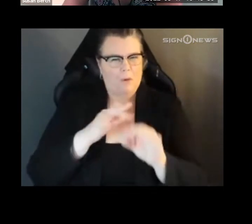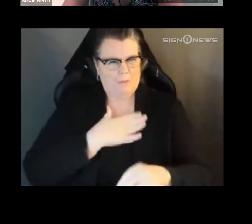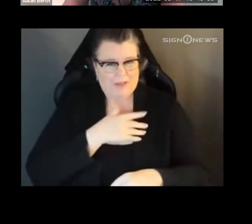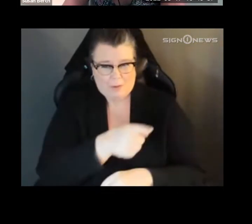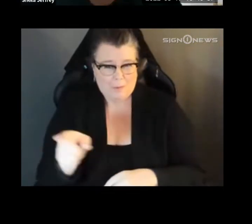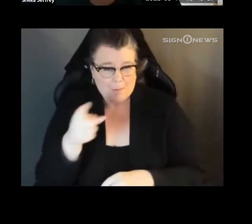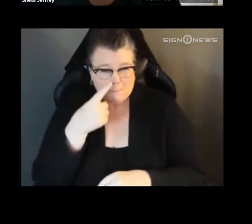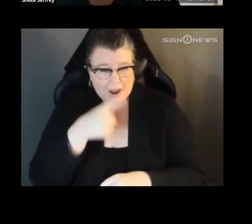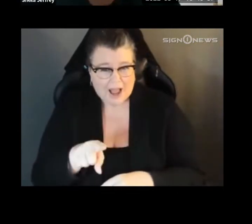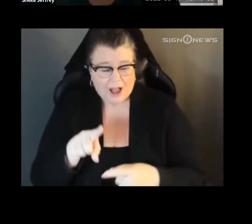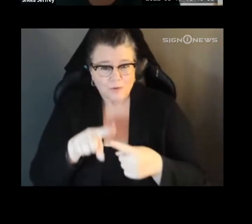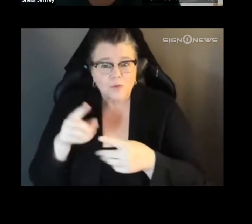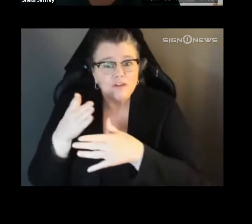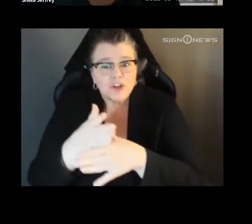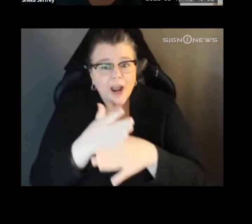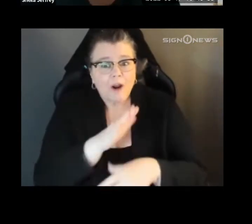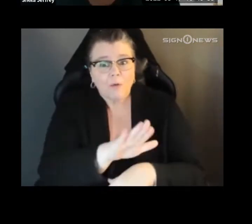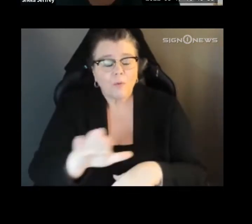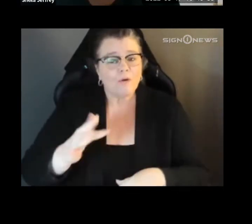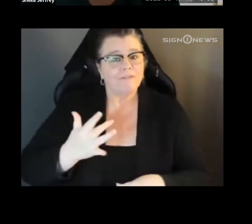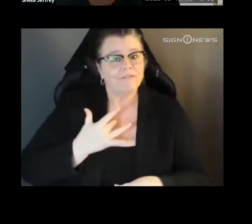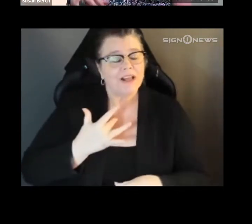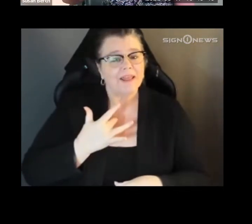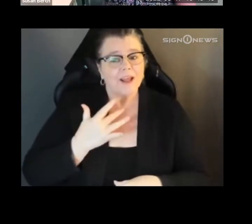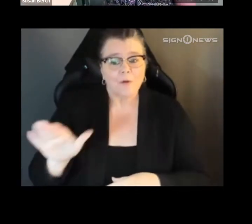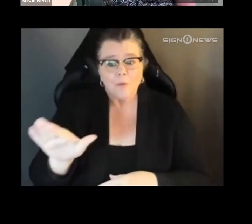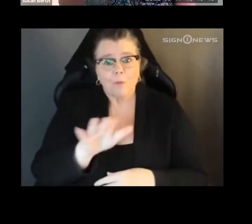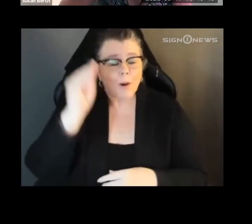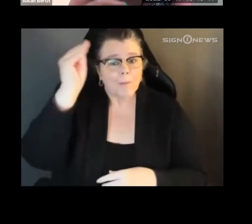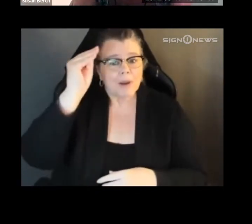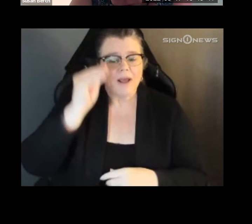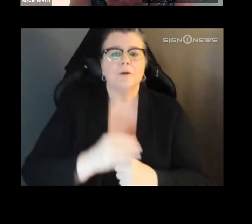because it's important